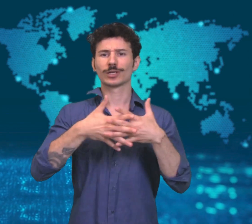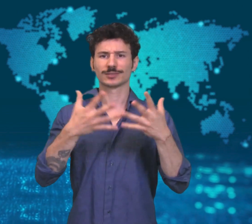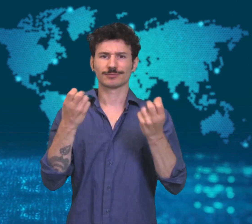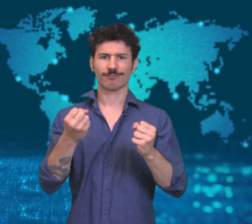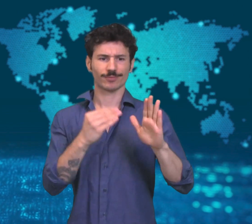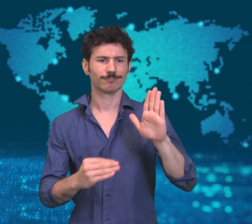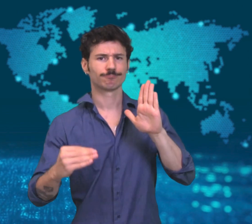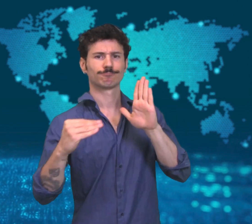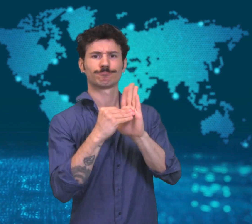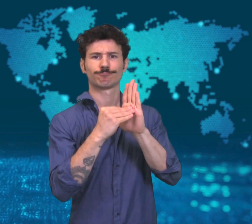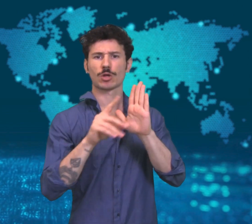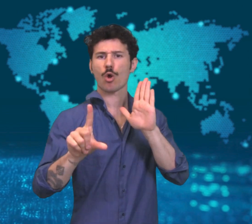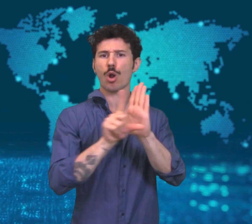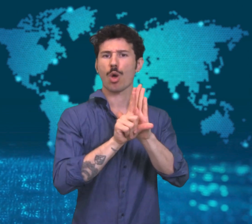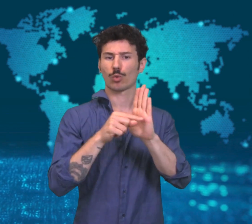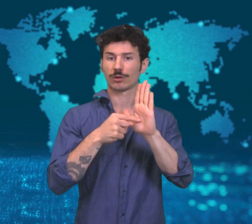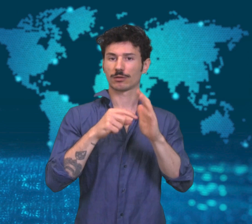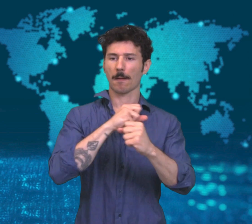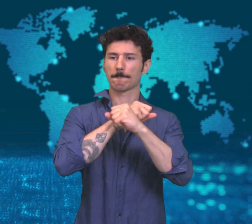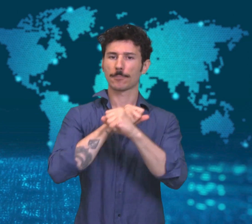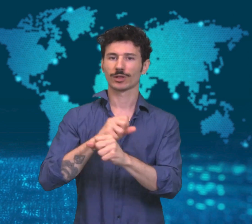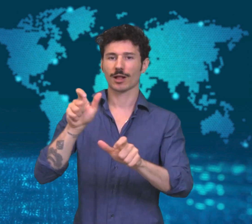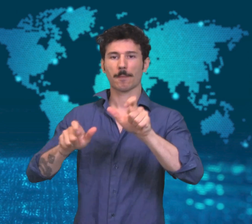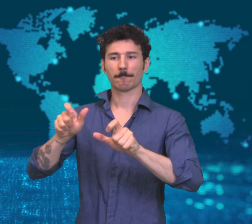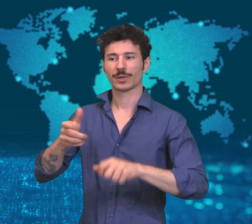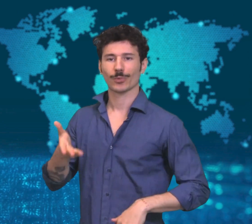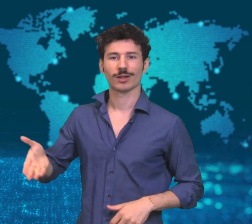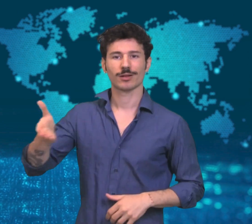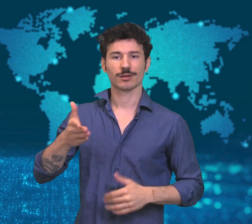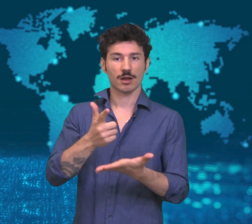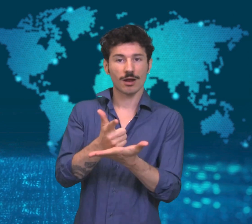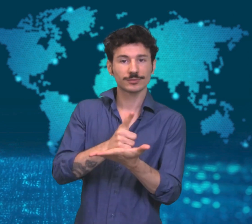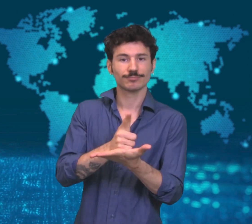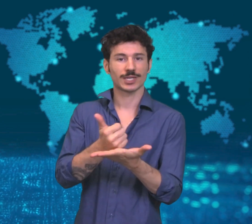that an existing U.S. law protecting people from